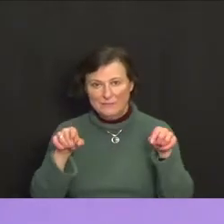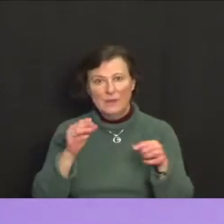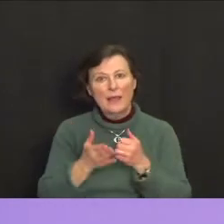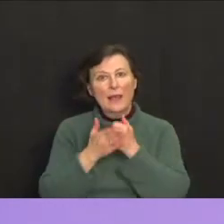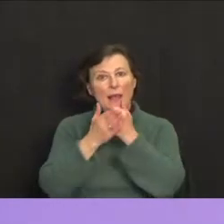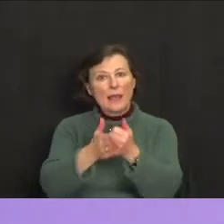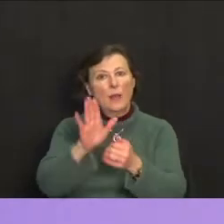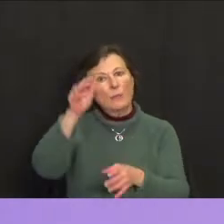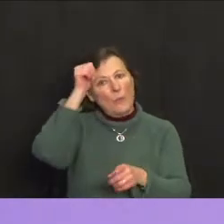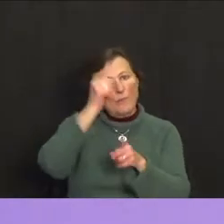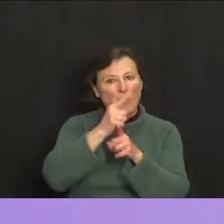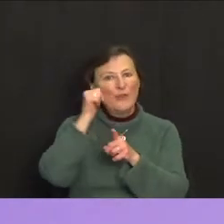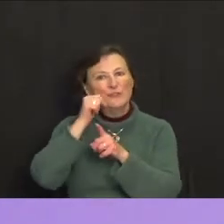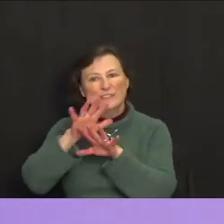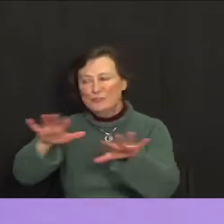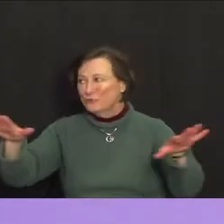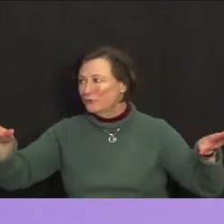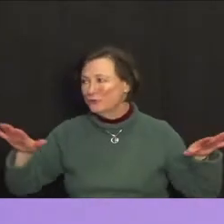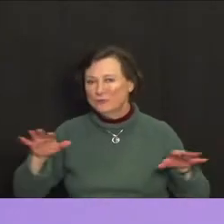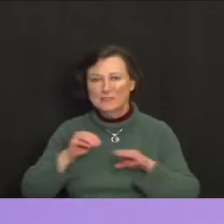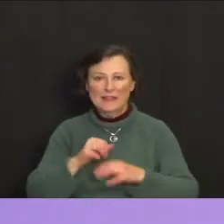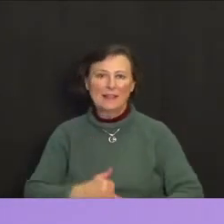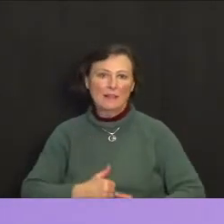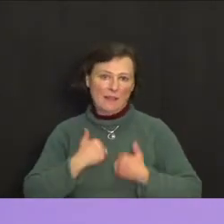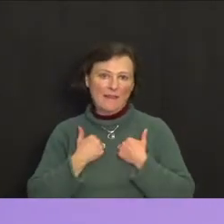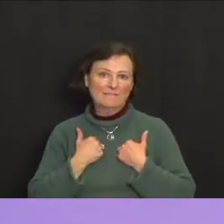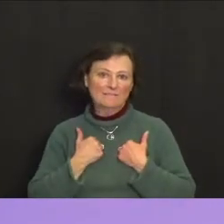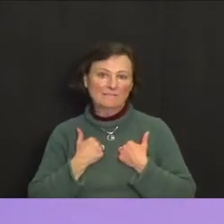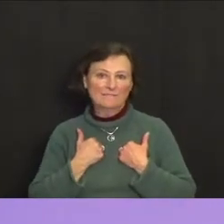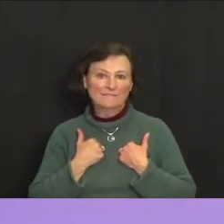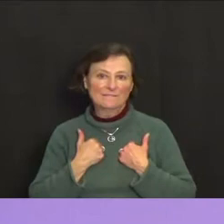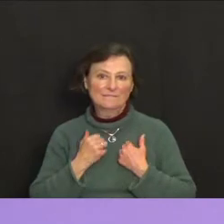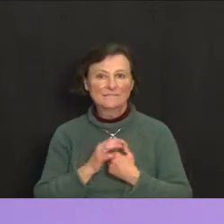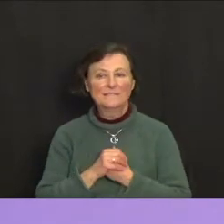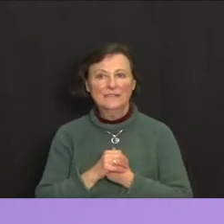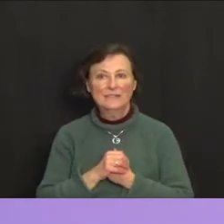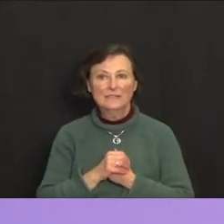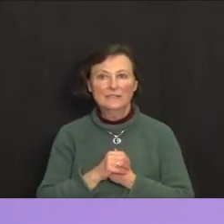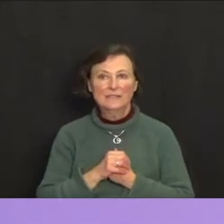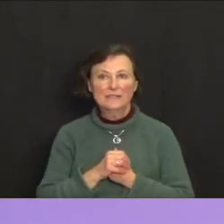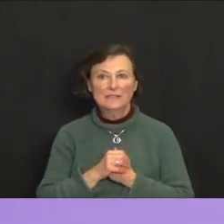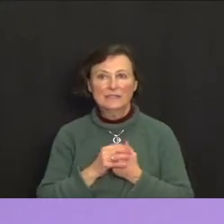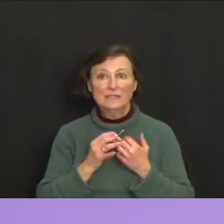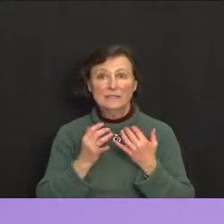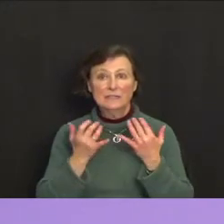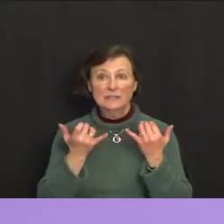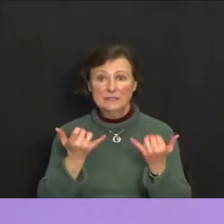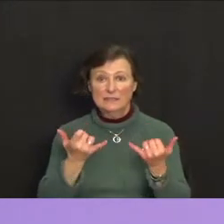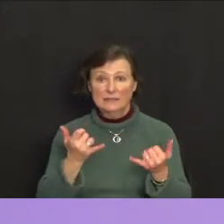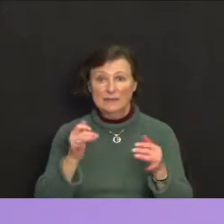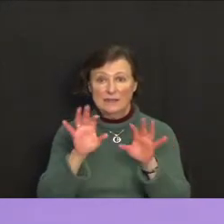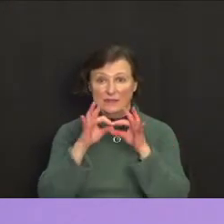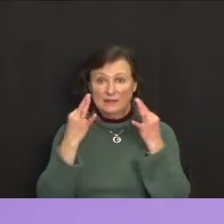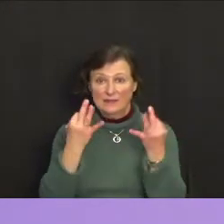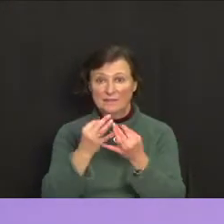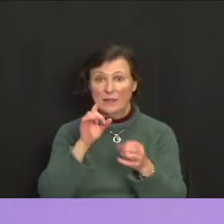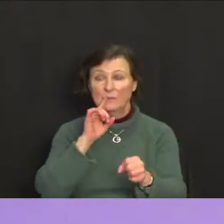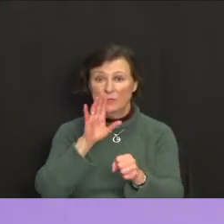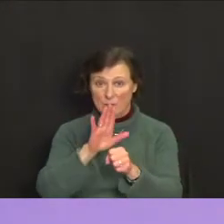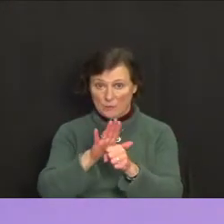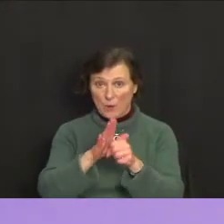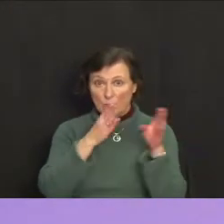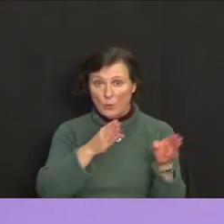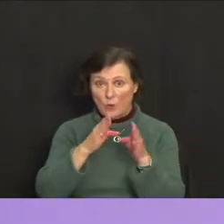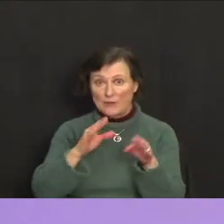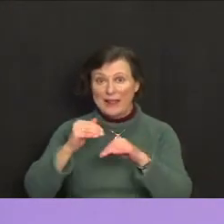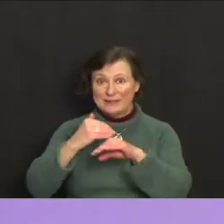and sisters in life. And now family promise organizers have actually sent us a small video